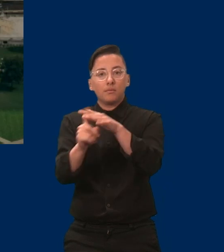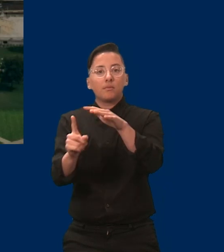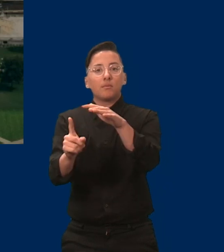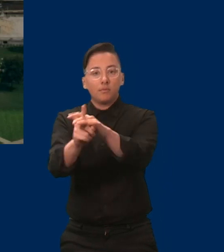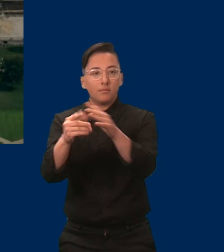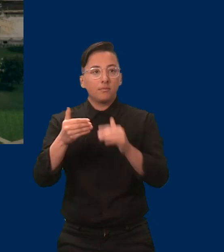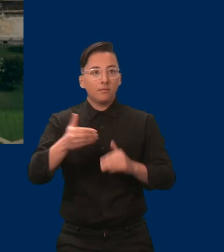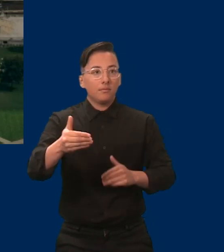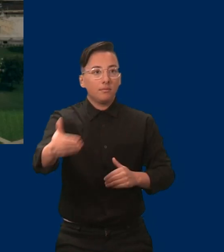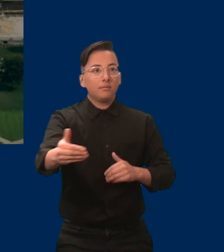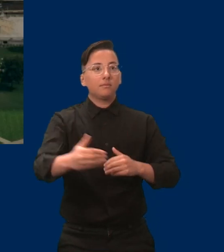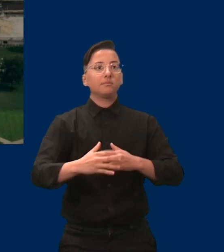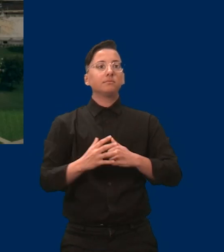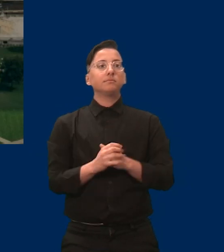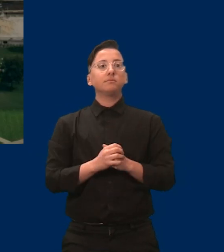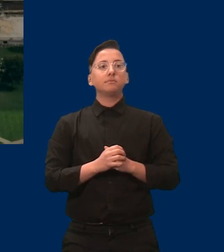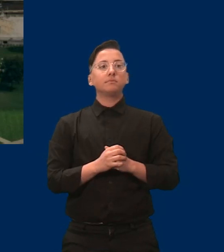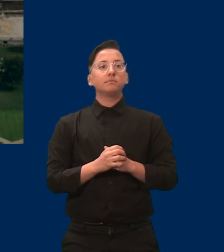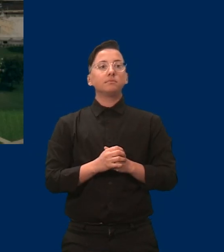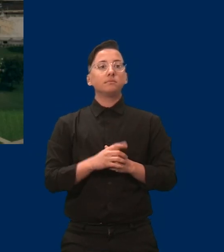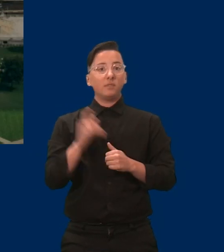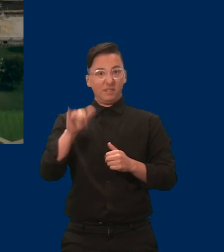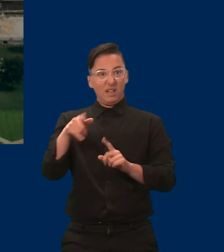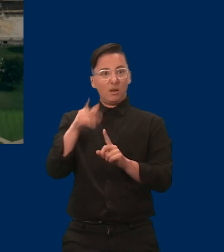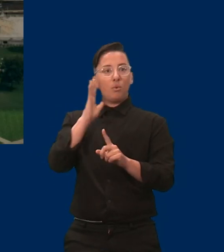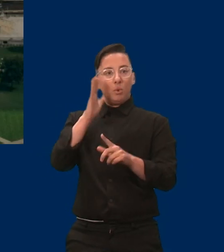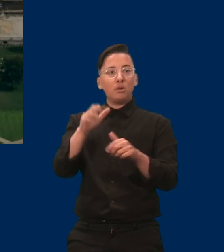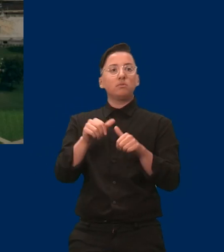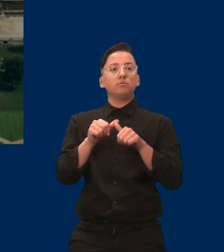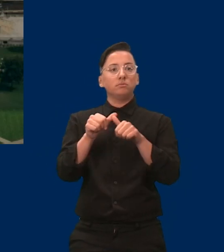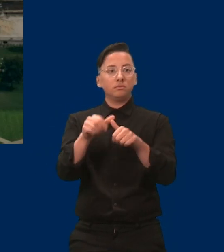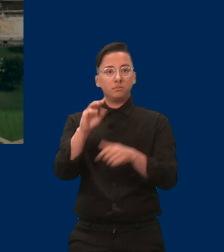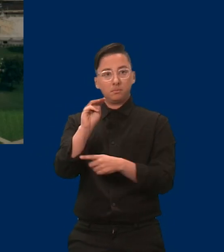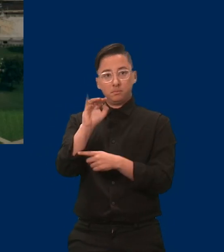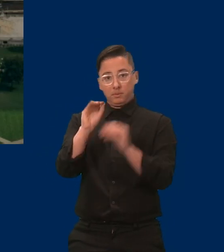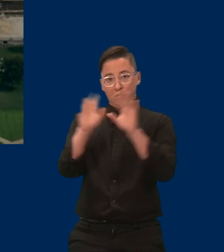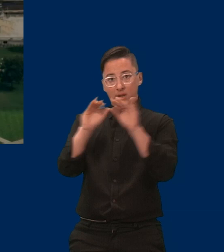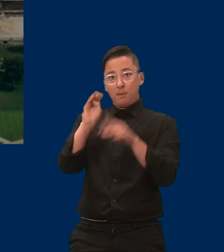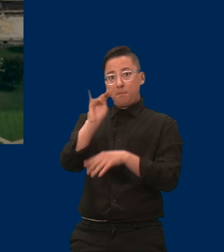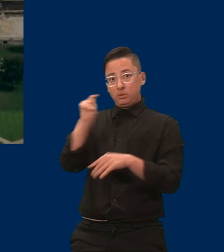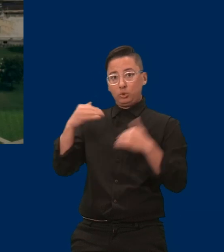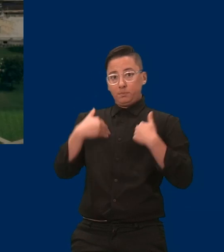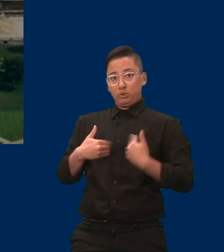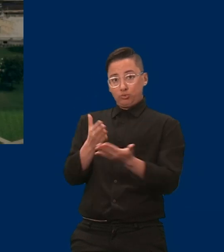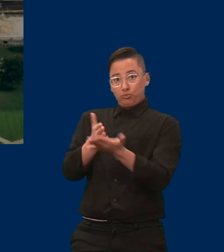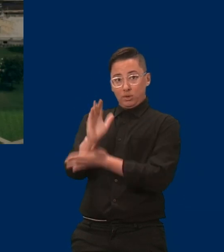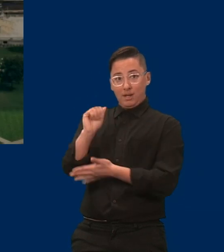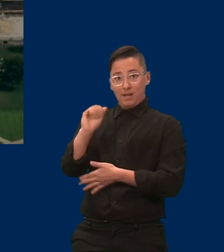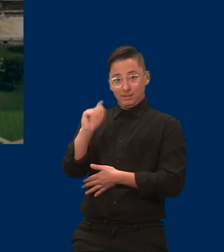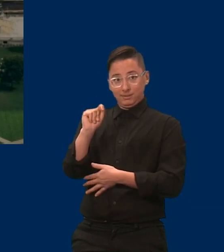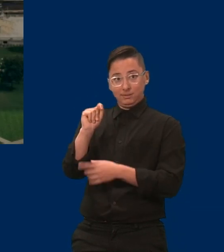are covered under the Minnesota Human Rights Act. This policy resulted from a US district